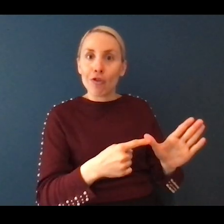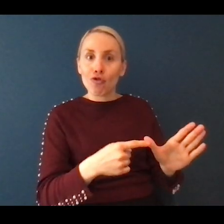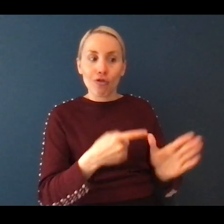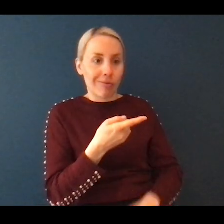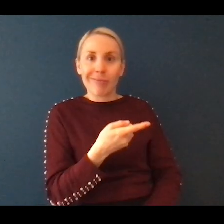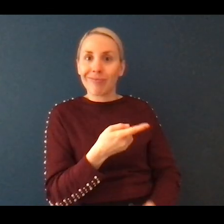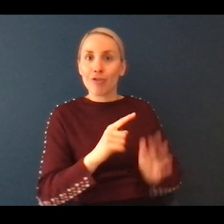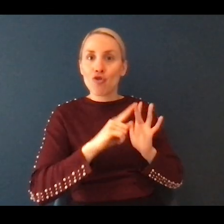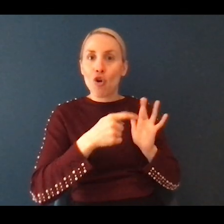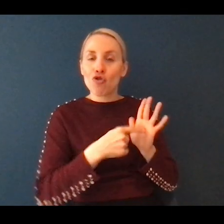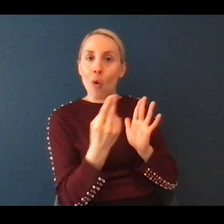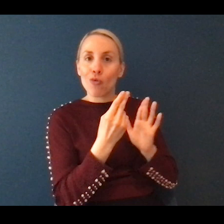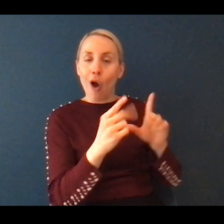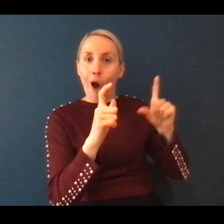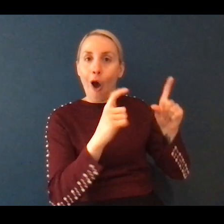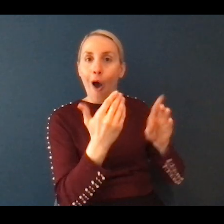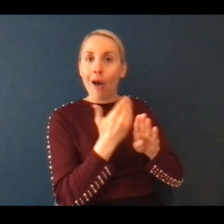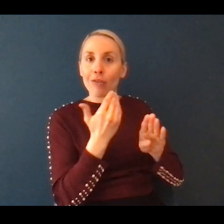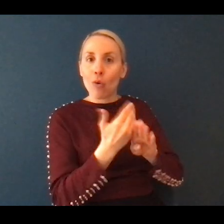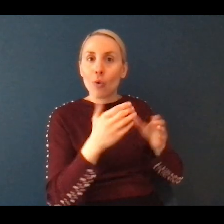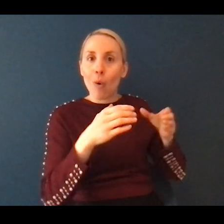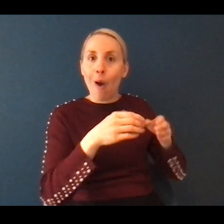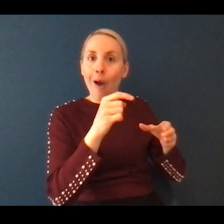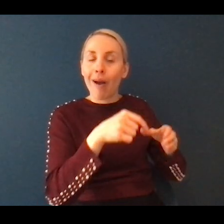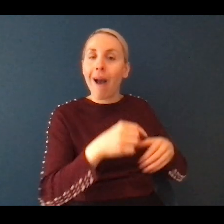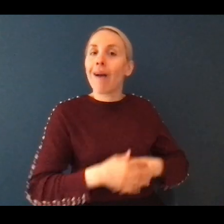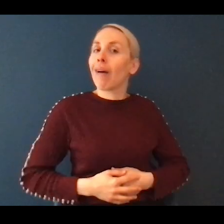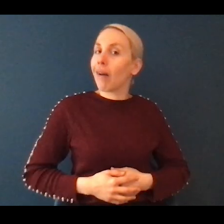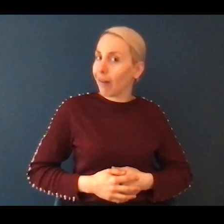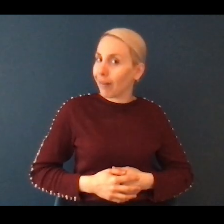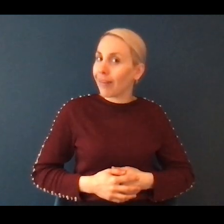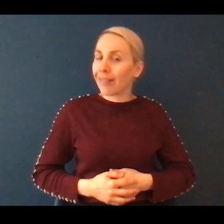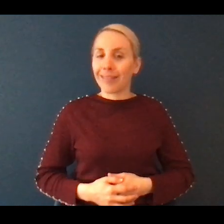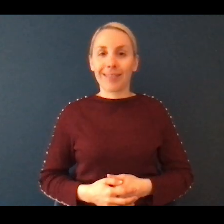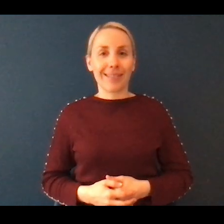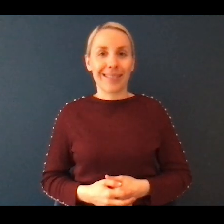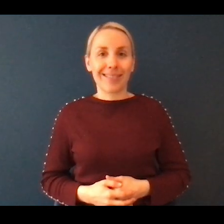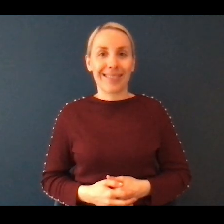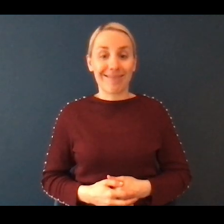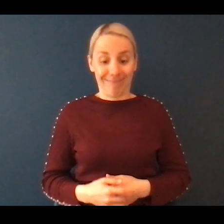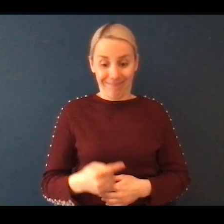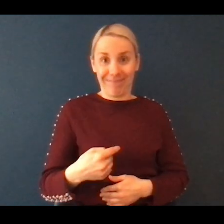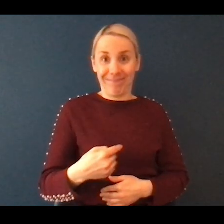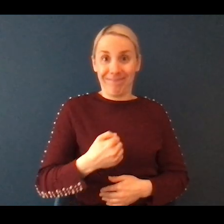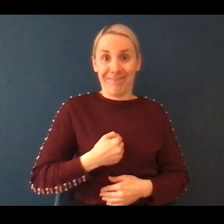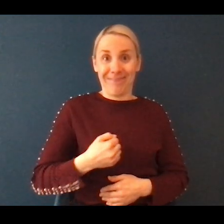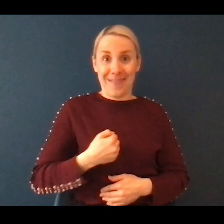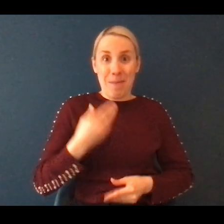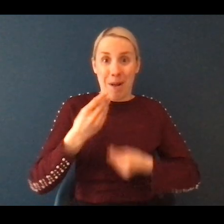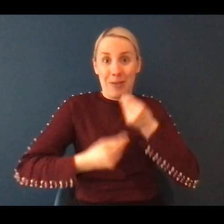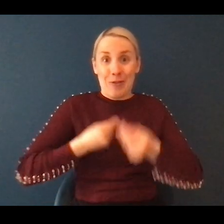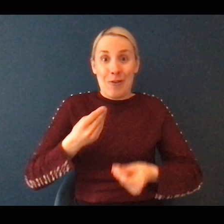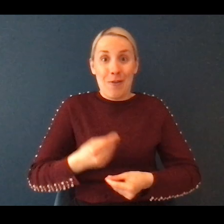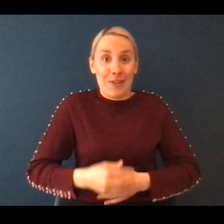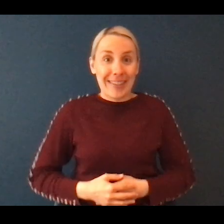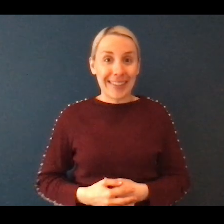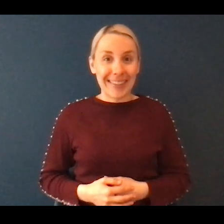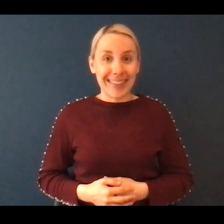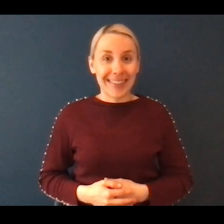um in that way so yeah that's what happened to me and well. I think we can all say we